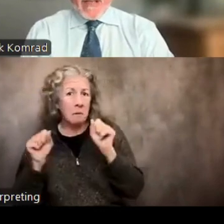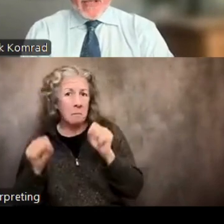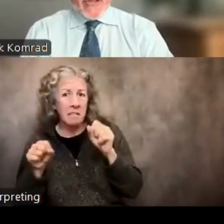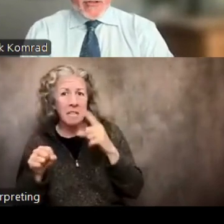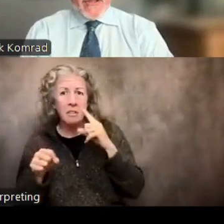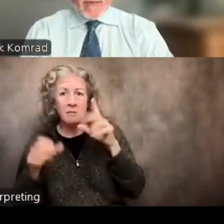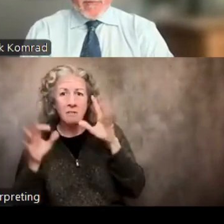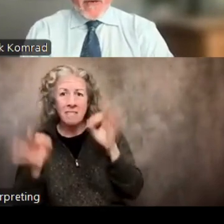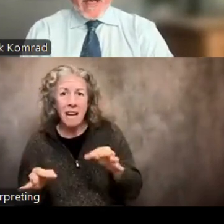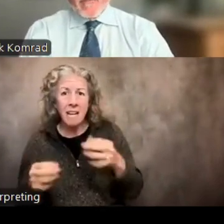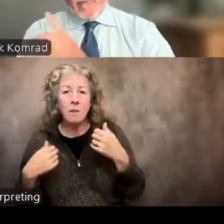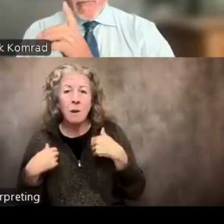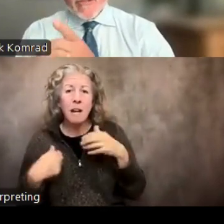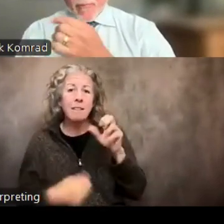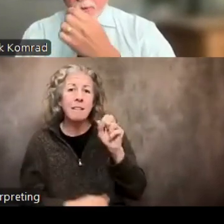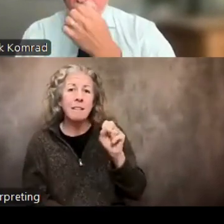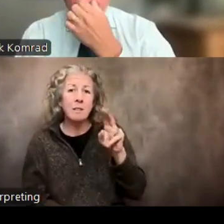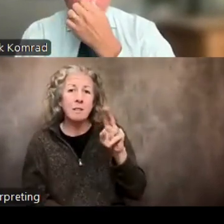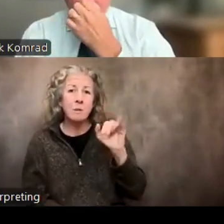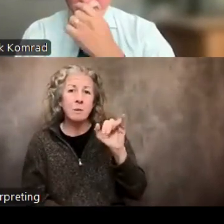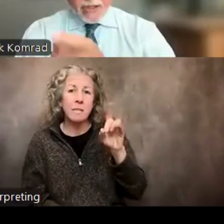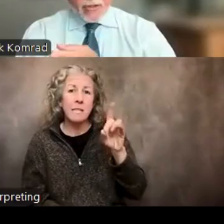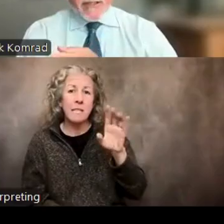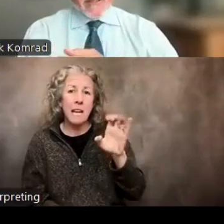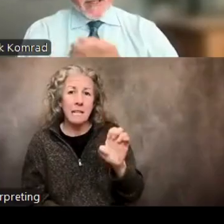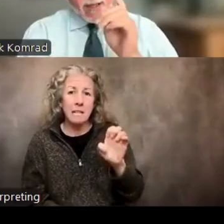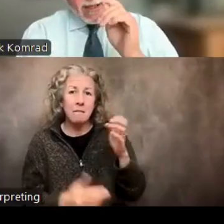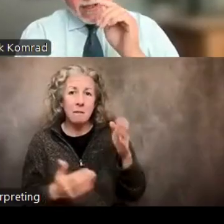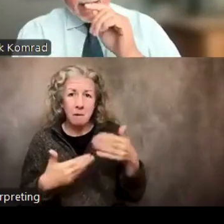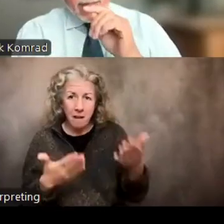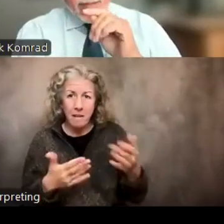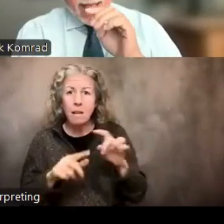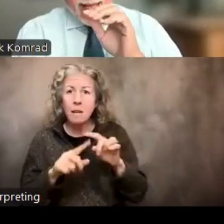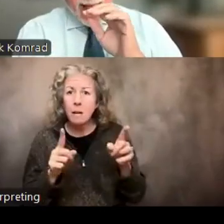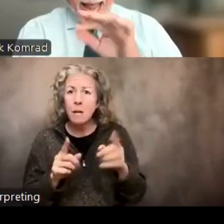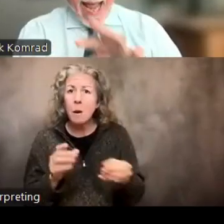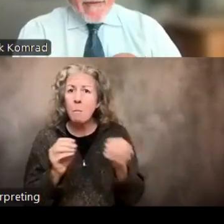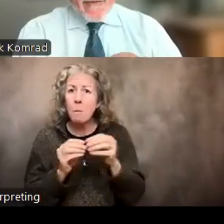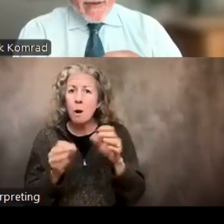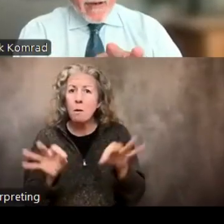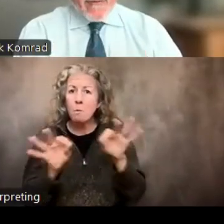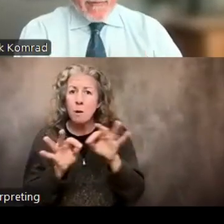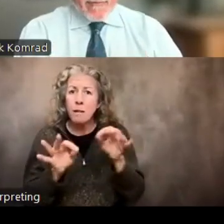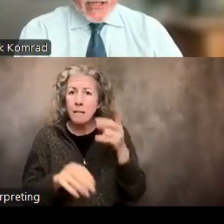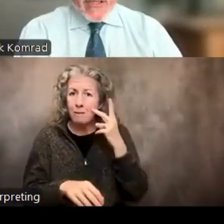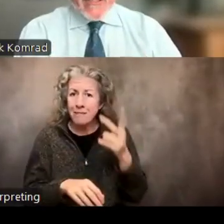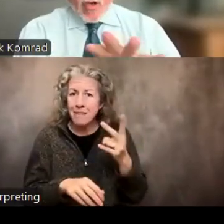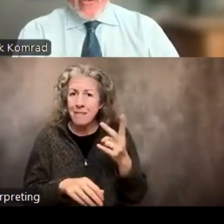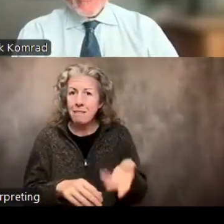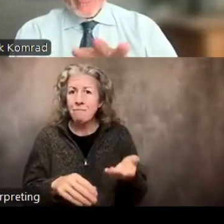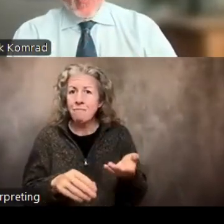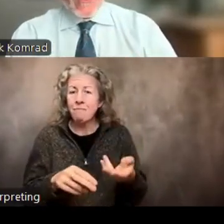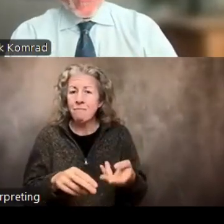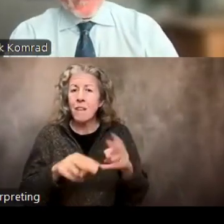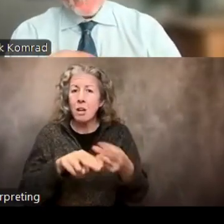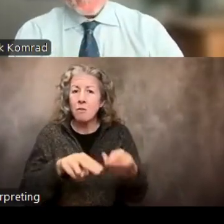their suicide provided. But most importantly, we're seeing increasingly that half of patients also qualify for a